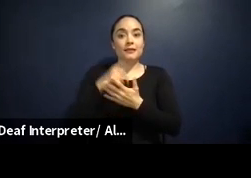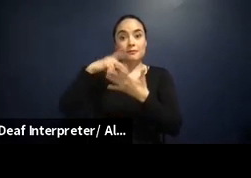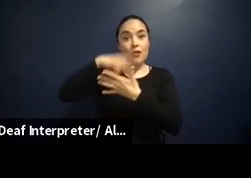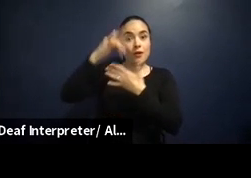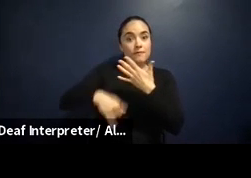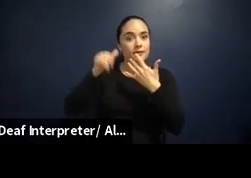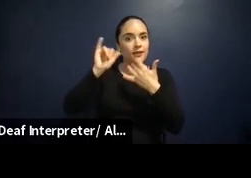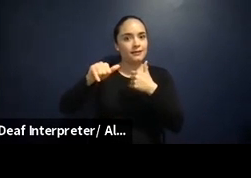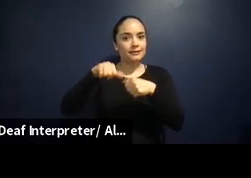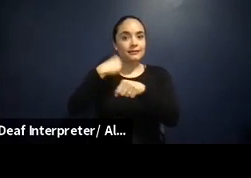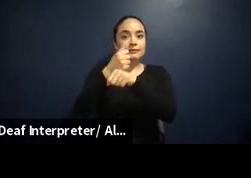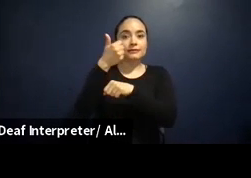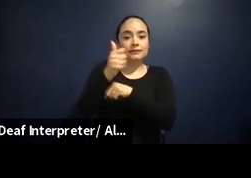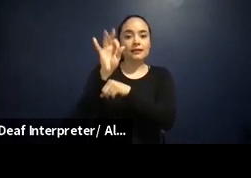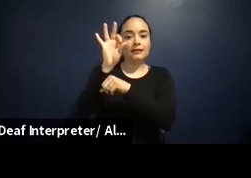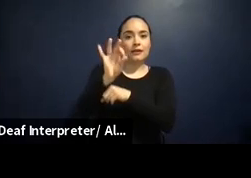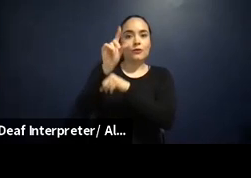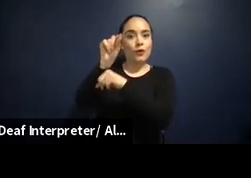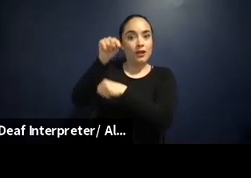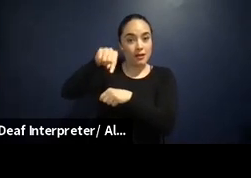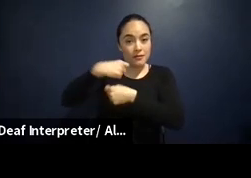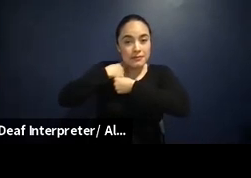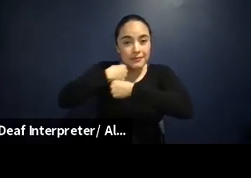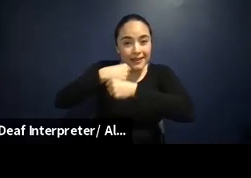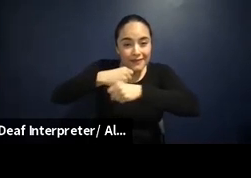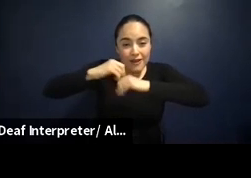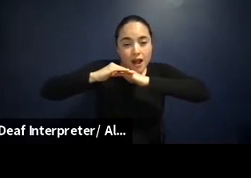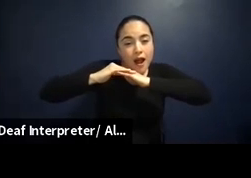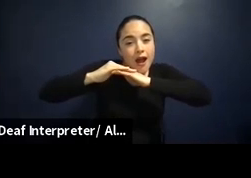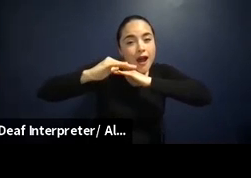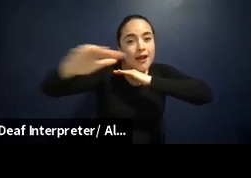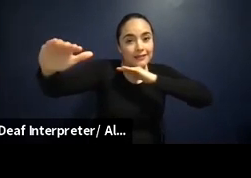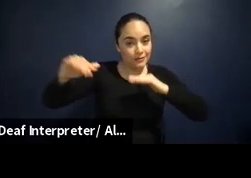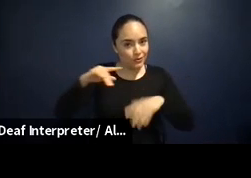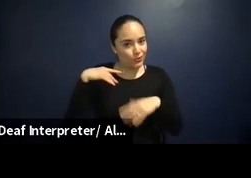our museum, so that is made up of marble, and you can see that, yeah, there's some different colors in